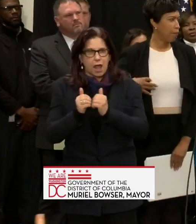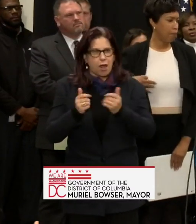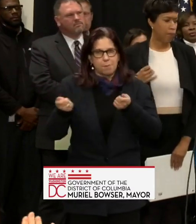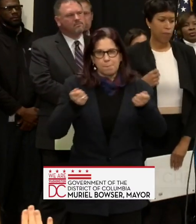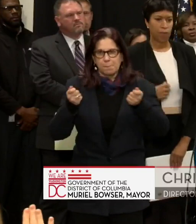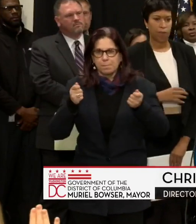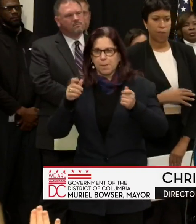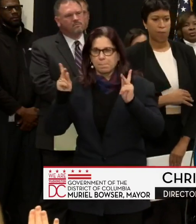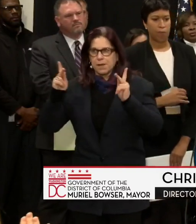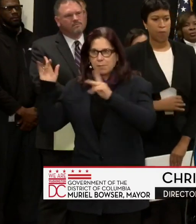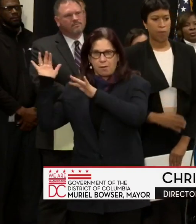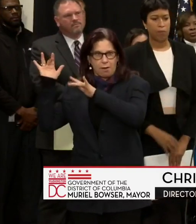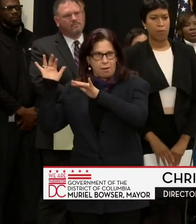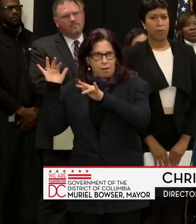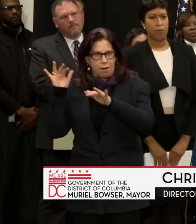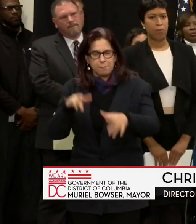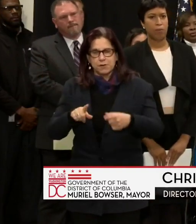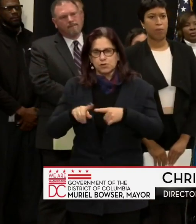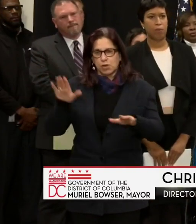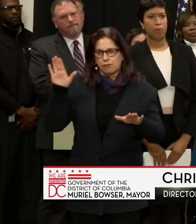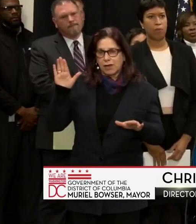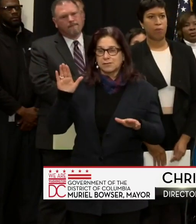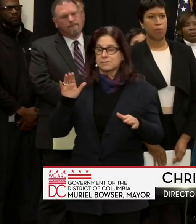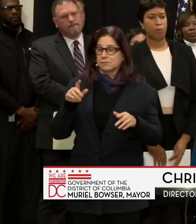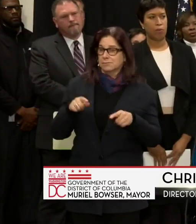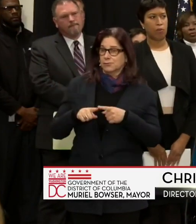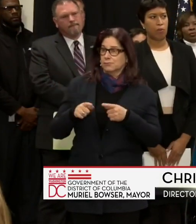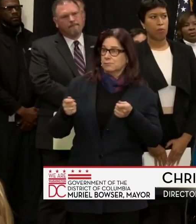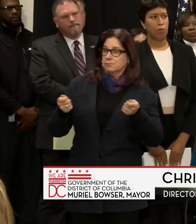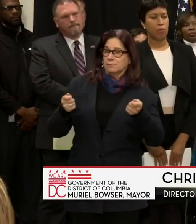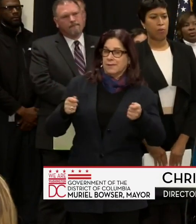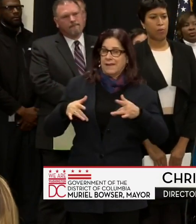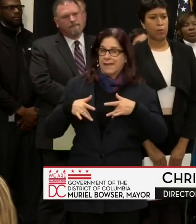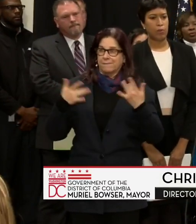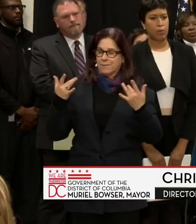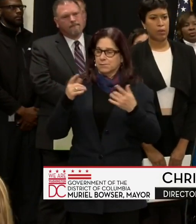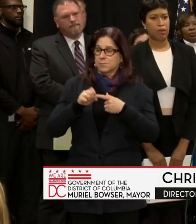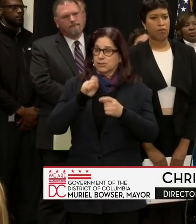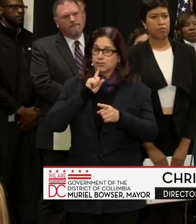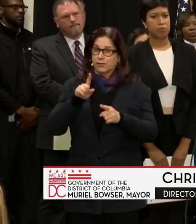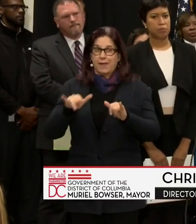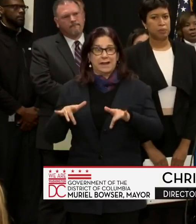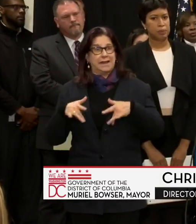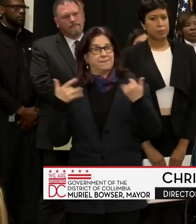SURROUNDING EVENTS CAN HAVE A SAFE AND PEACEFUL EXPERIENCE.